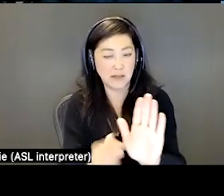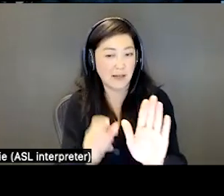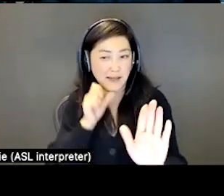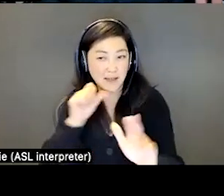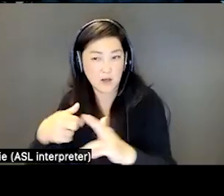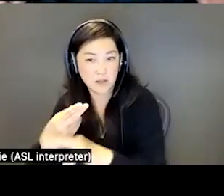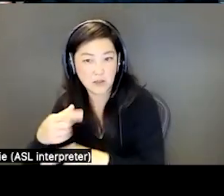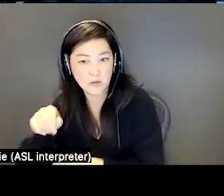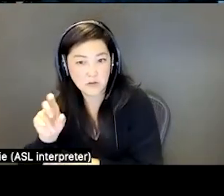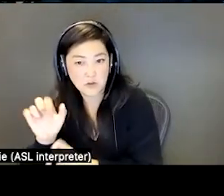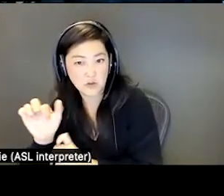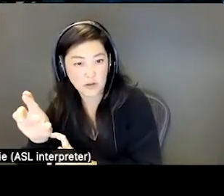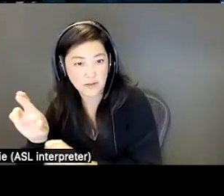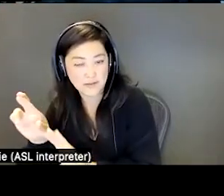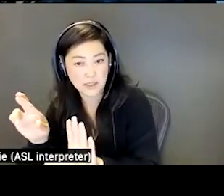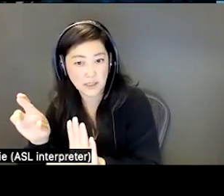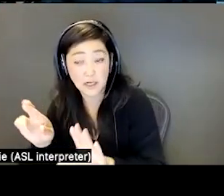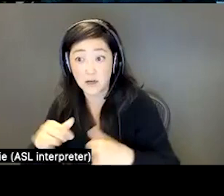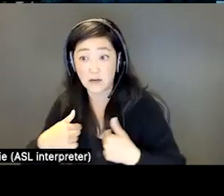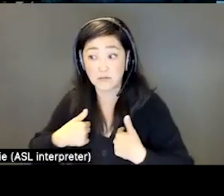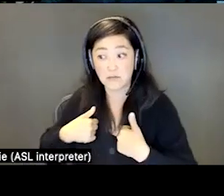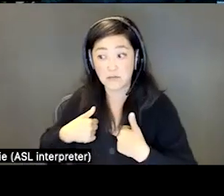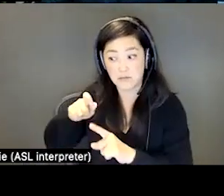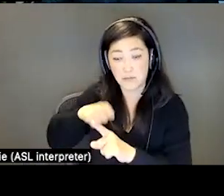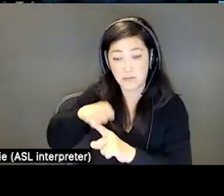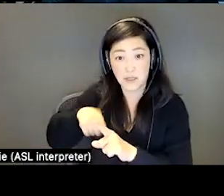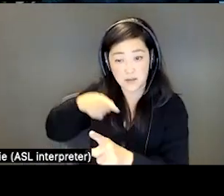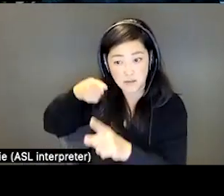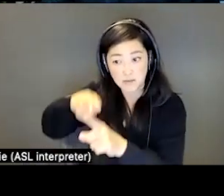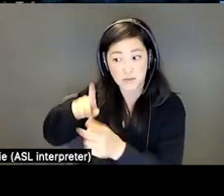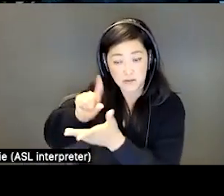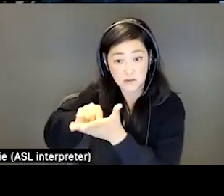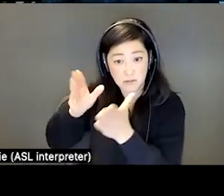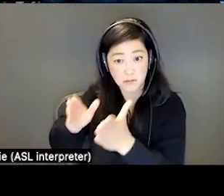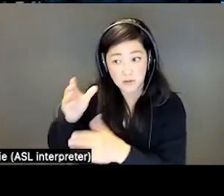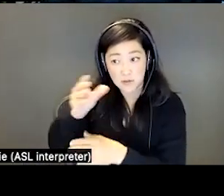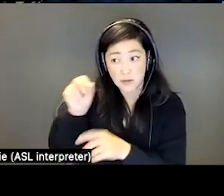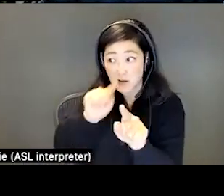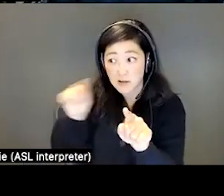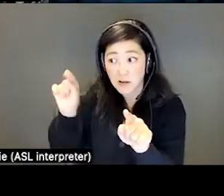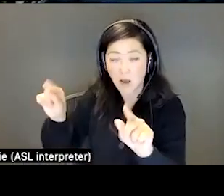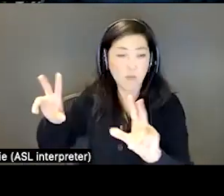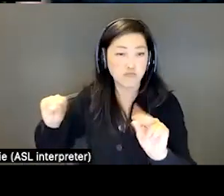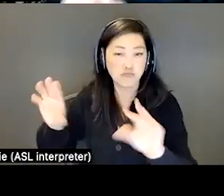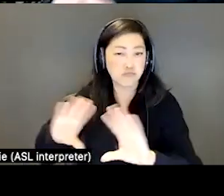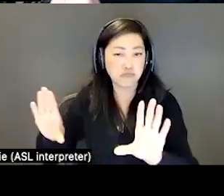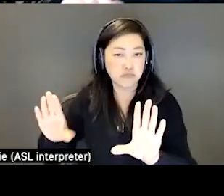So, and I say I'm not picking on a particular publisher at all, this is very common. My little